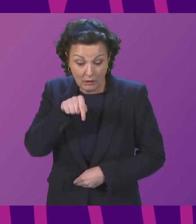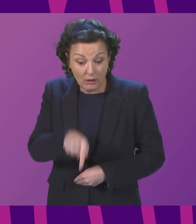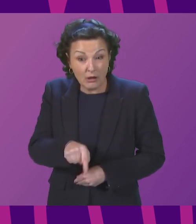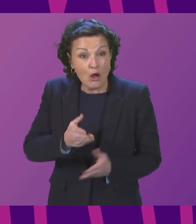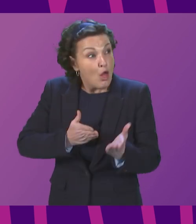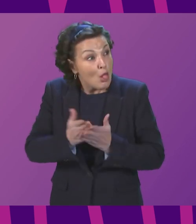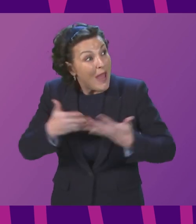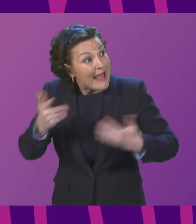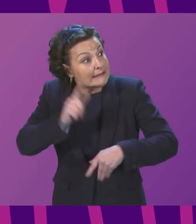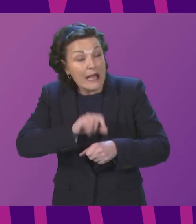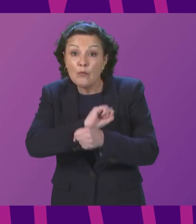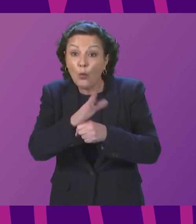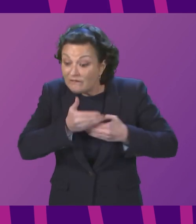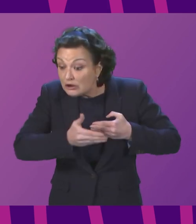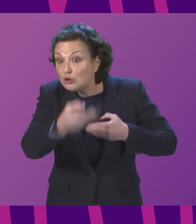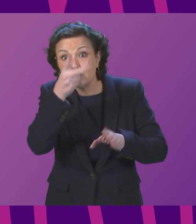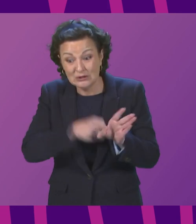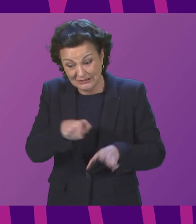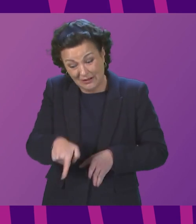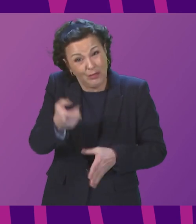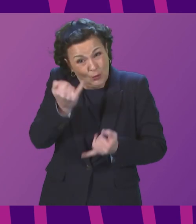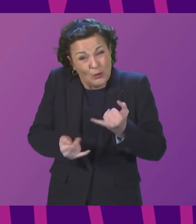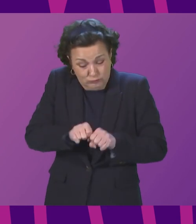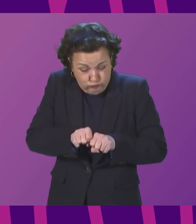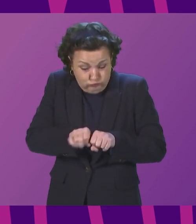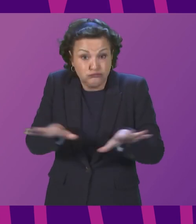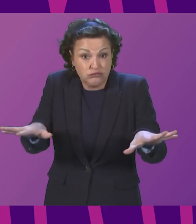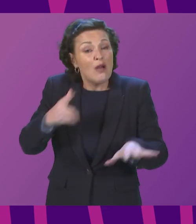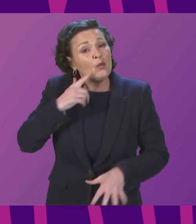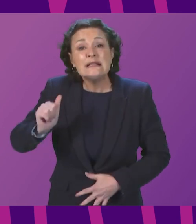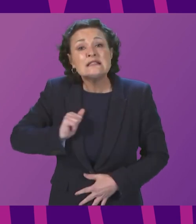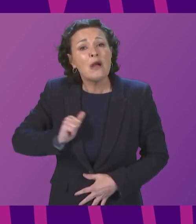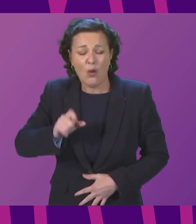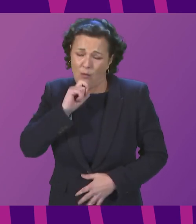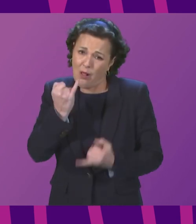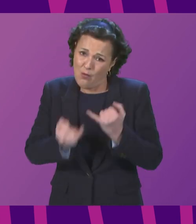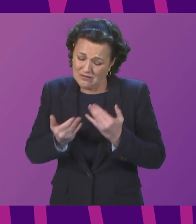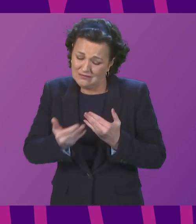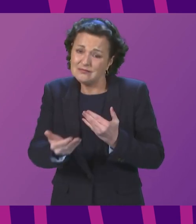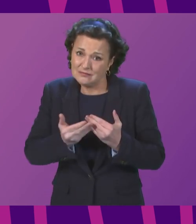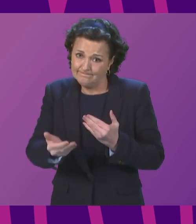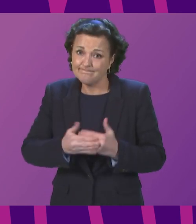so far, and will almost certainly become even more so in the days to come. That, of course,